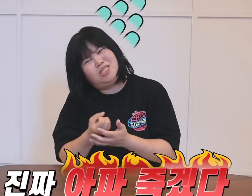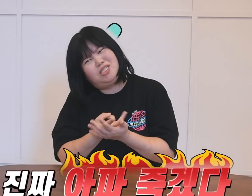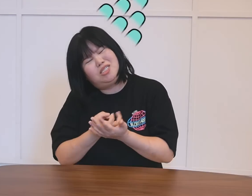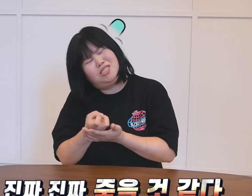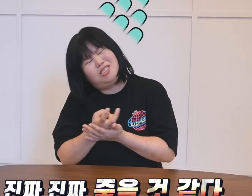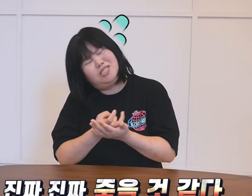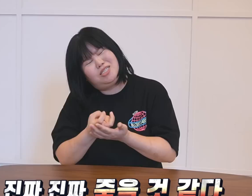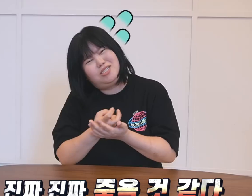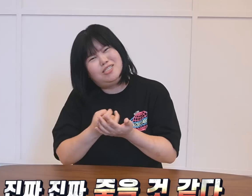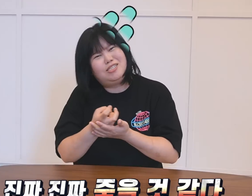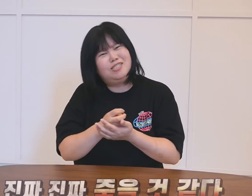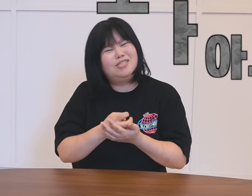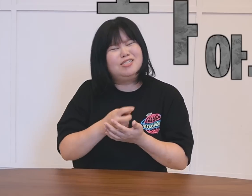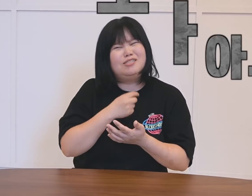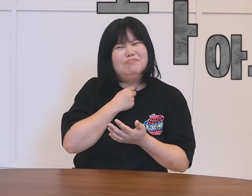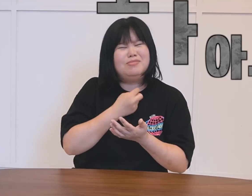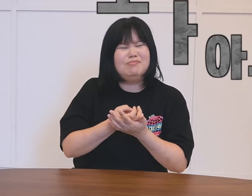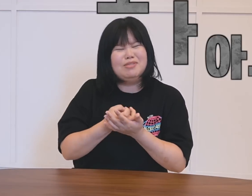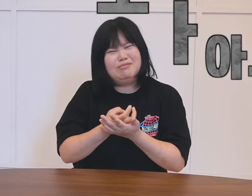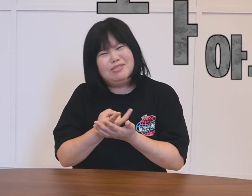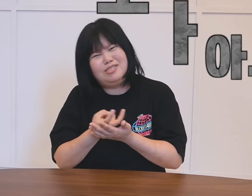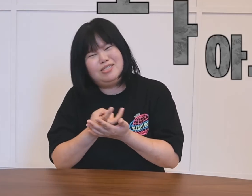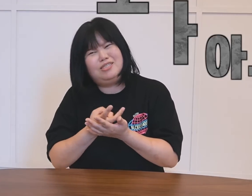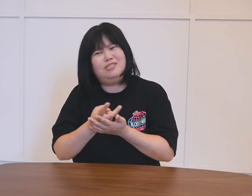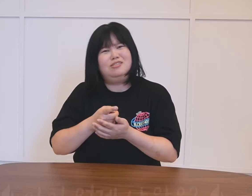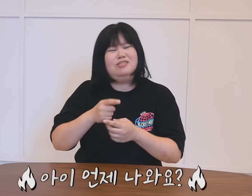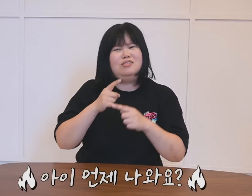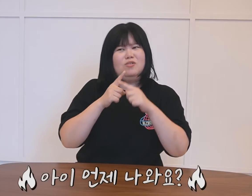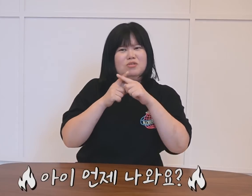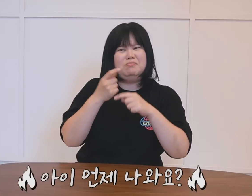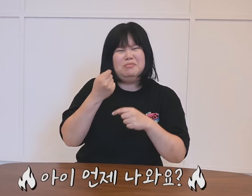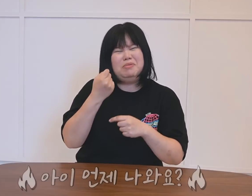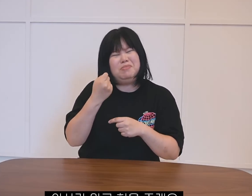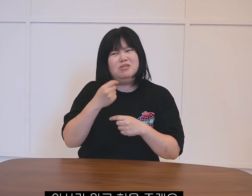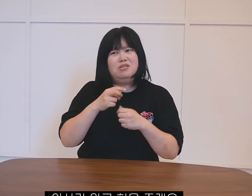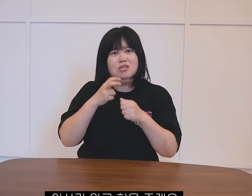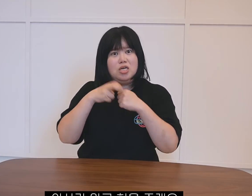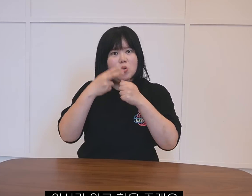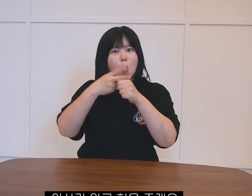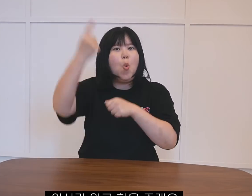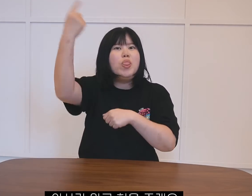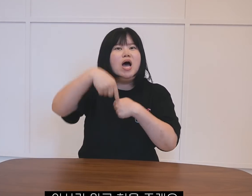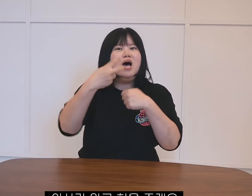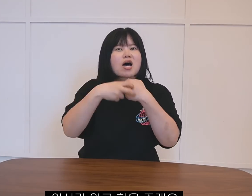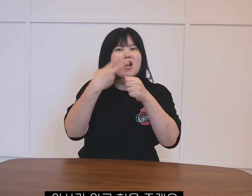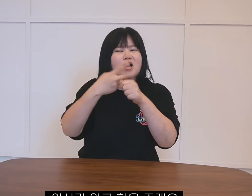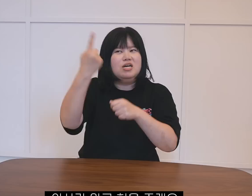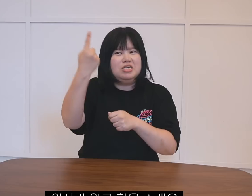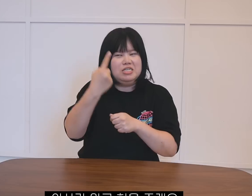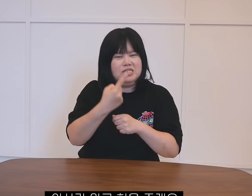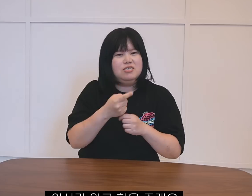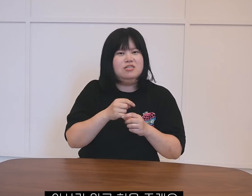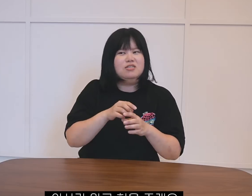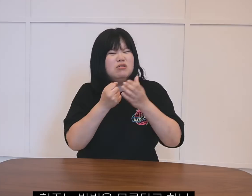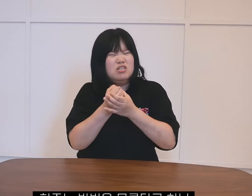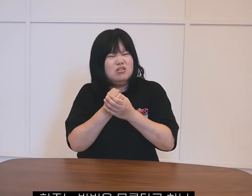(I feel like I'm going to die) (When will the child come out) The doctor is here and gives me strength.